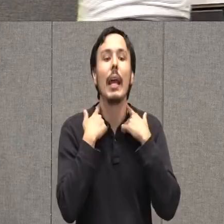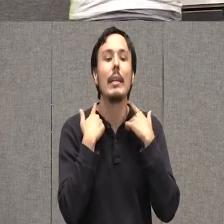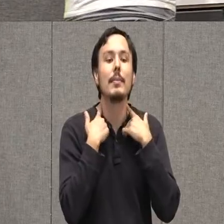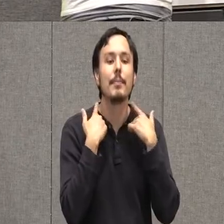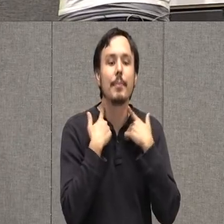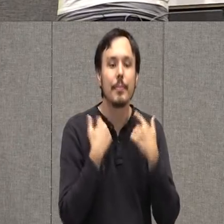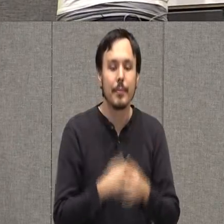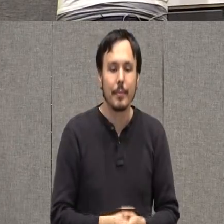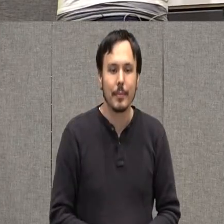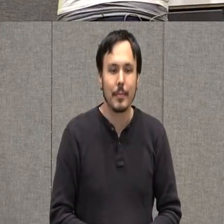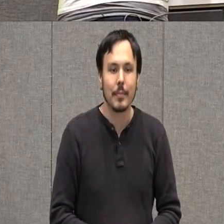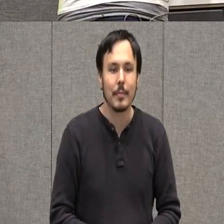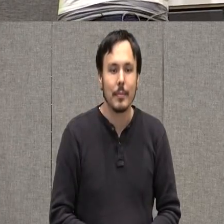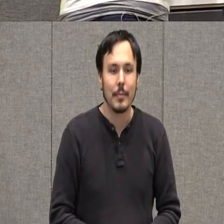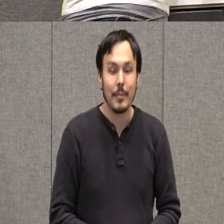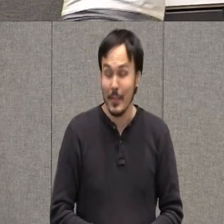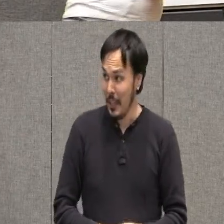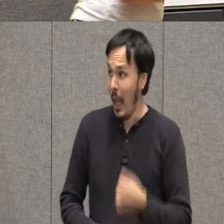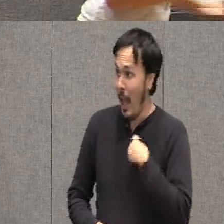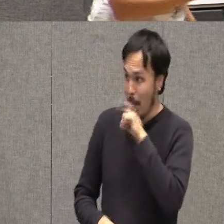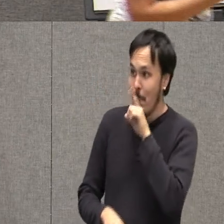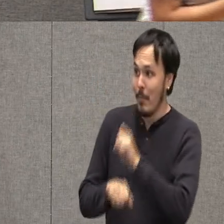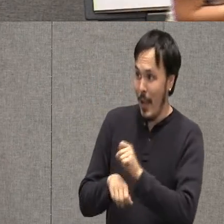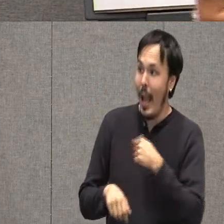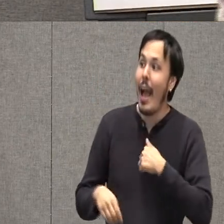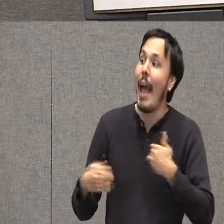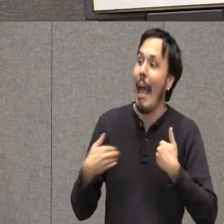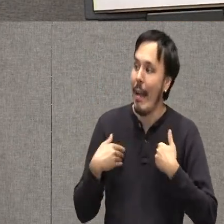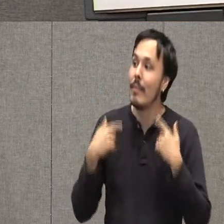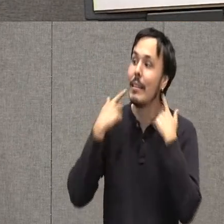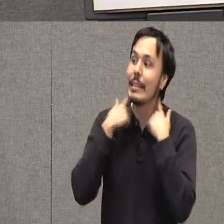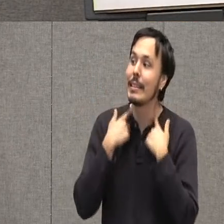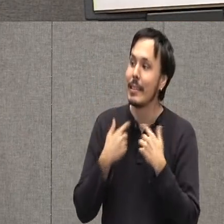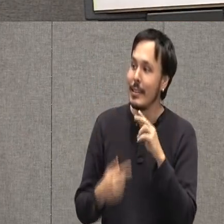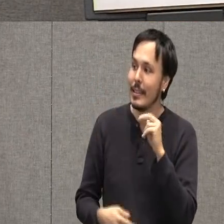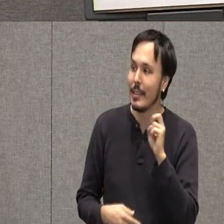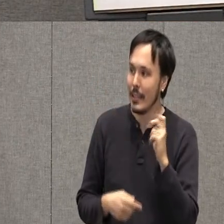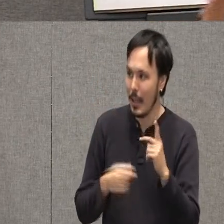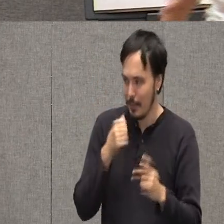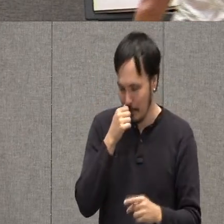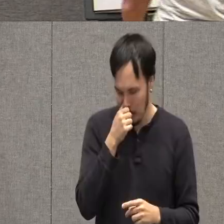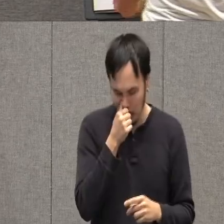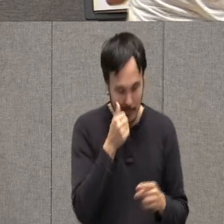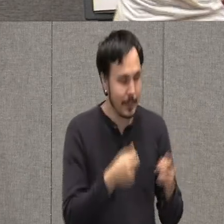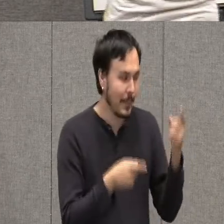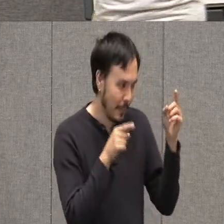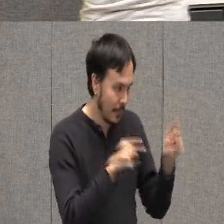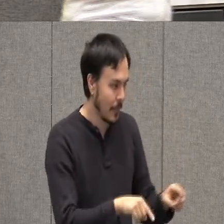I do have a neck. You have a neck. It's a good neck. I think about those ovals.